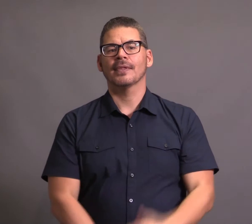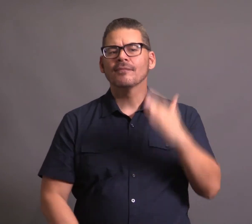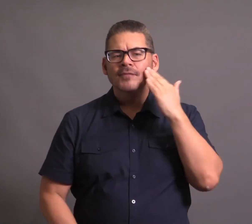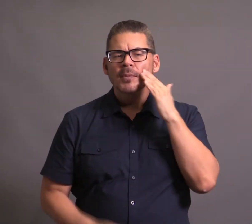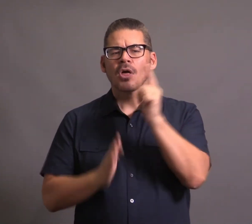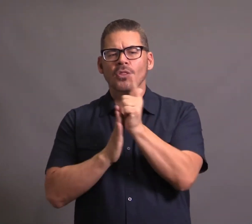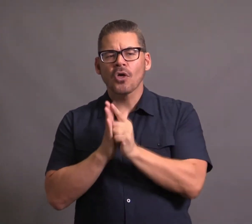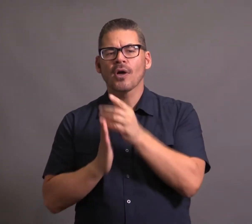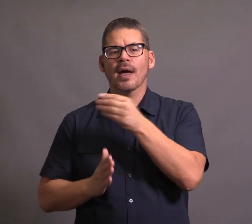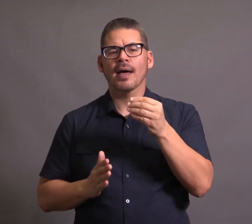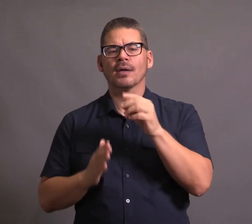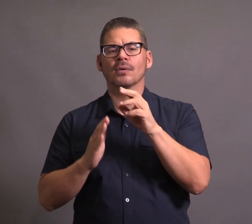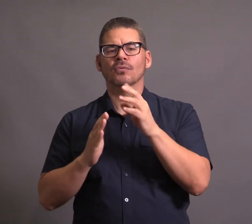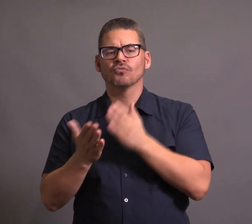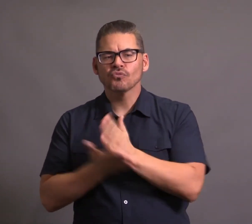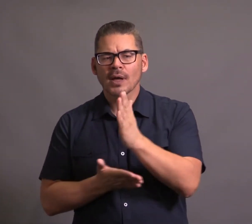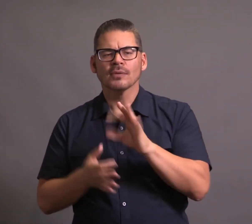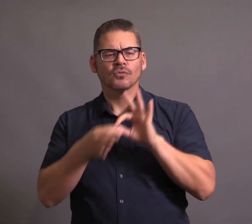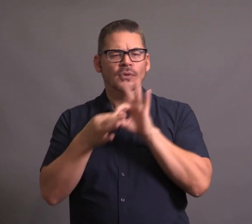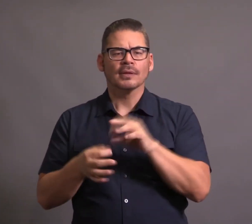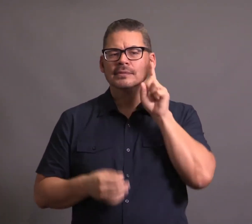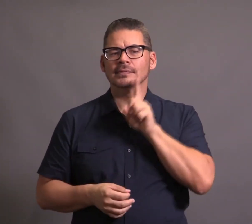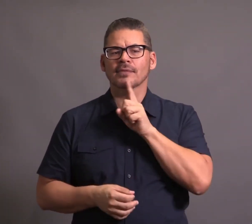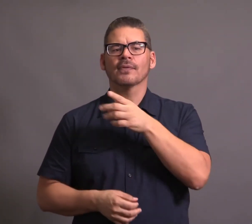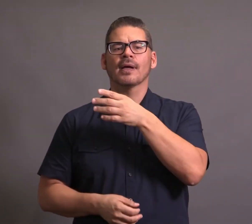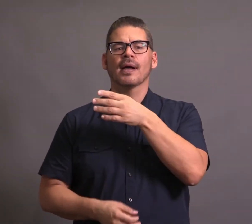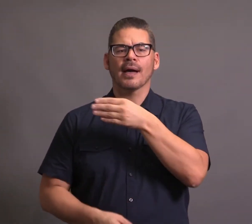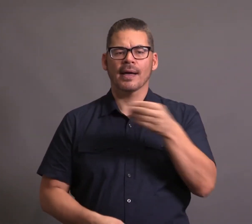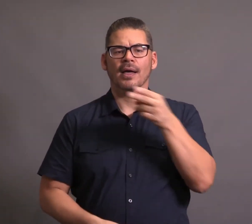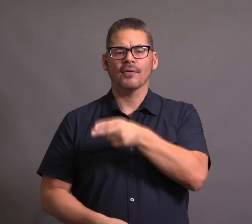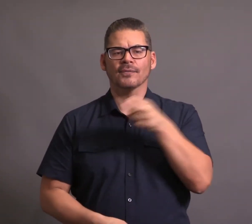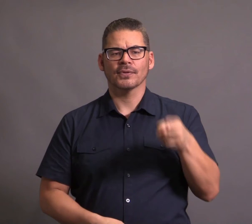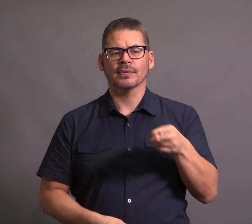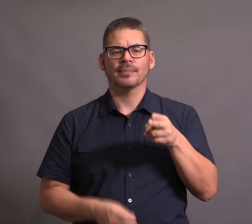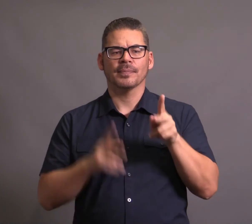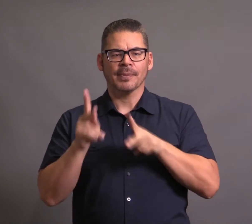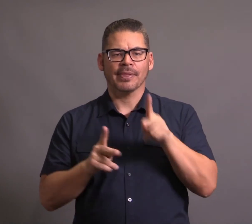Knowledge of laws and rights pertaining to Deaf and Hard of Hearing people.